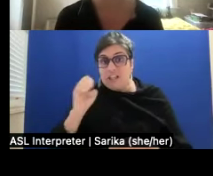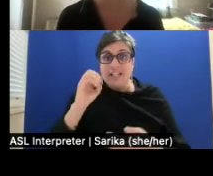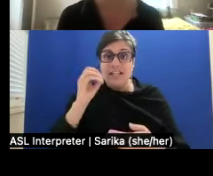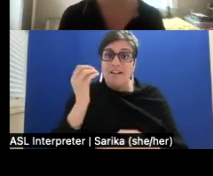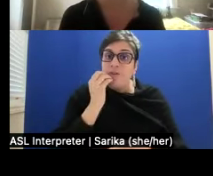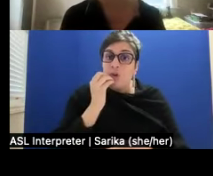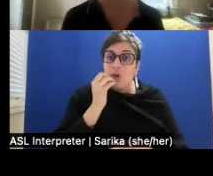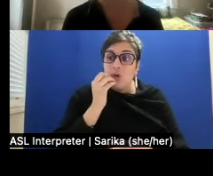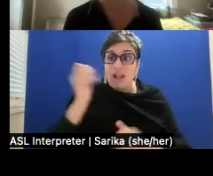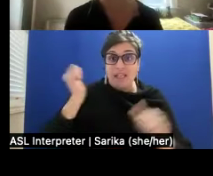Right.